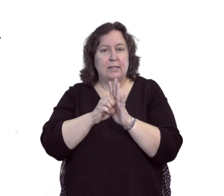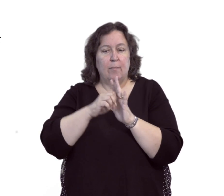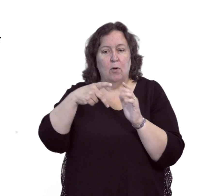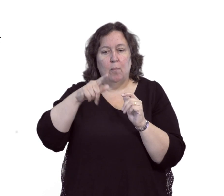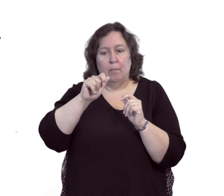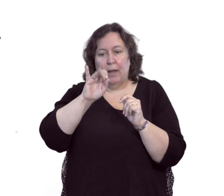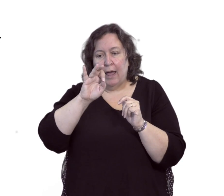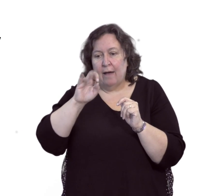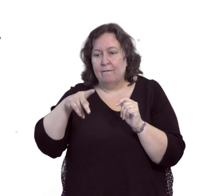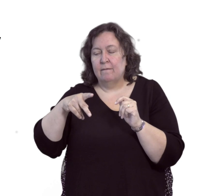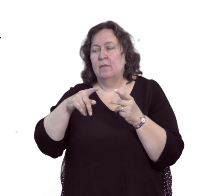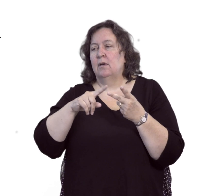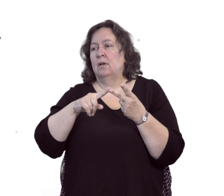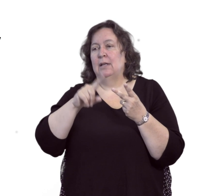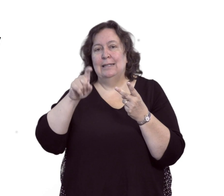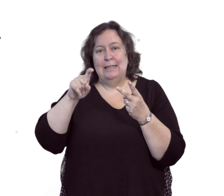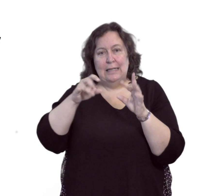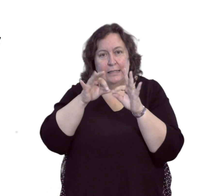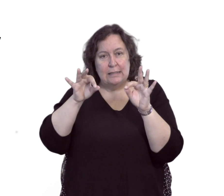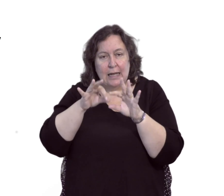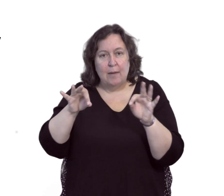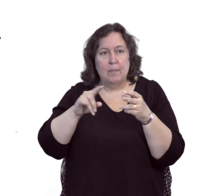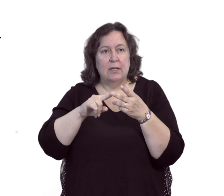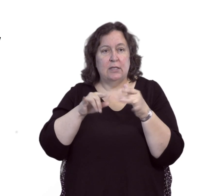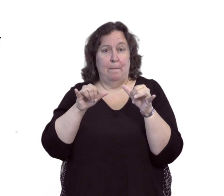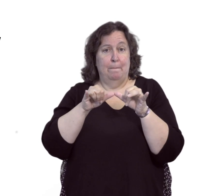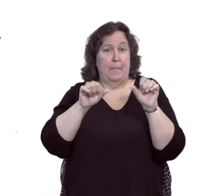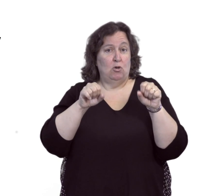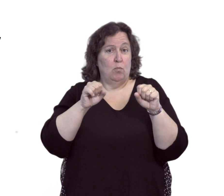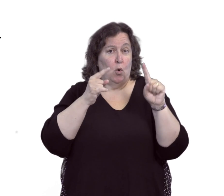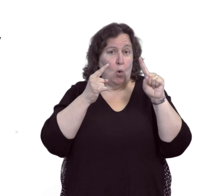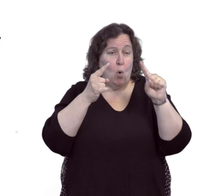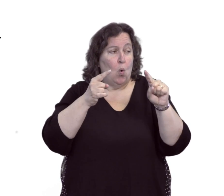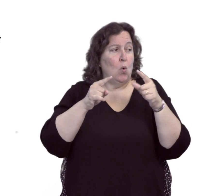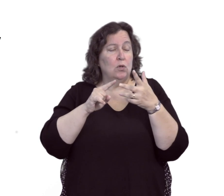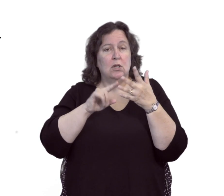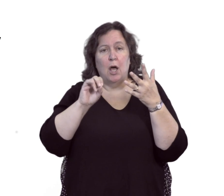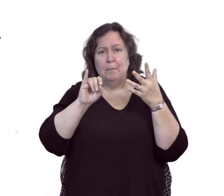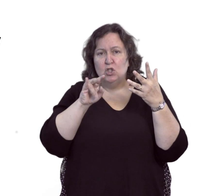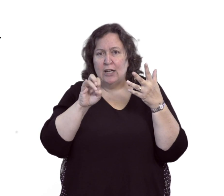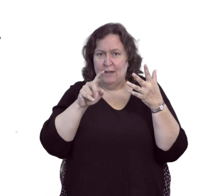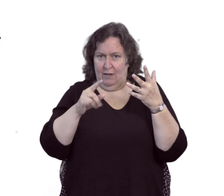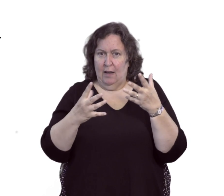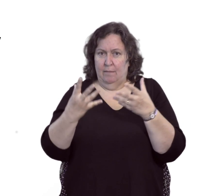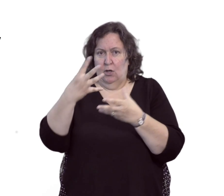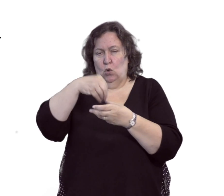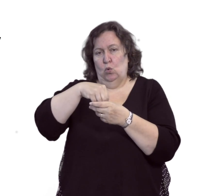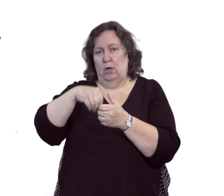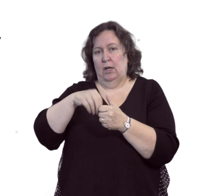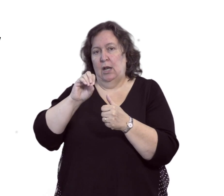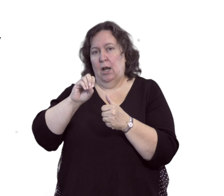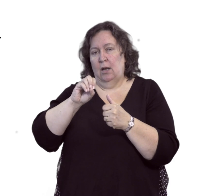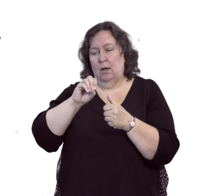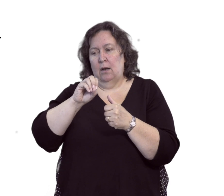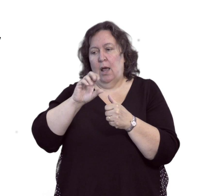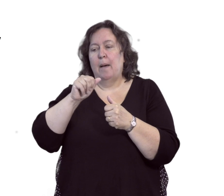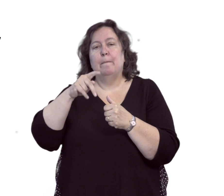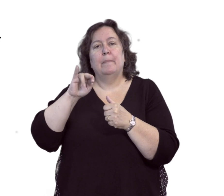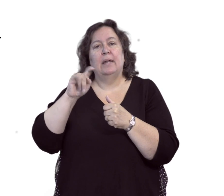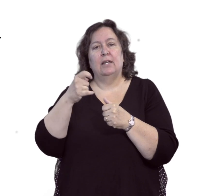need statements, measurable goals and objectives can be found in Appendix IV and V